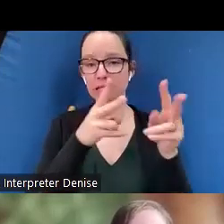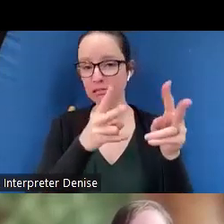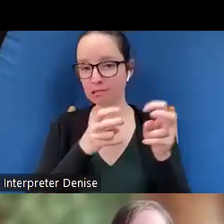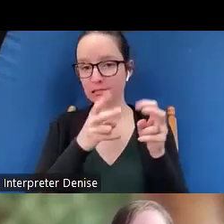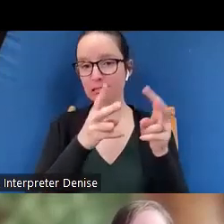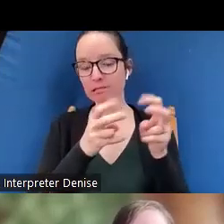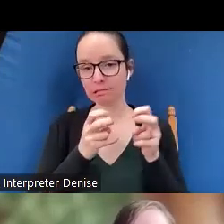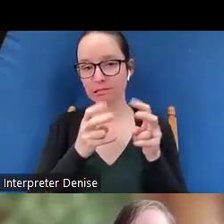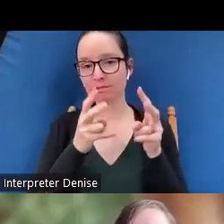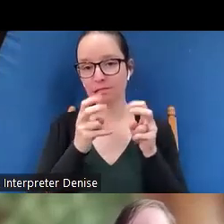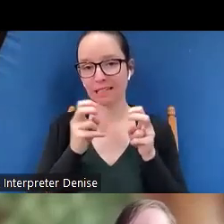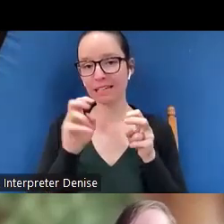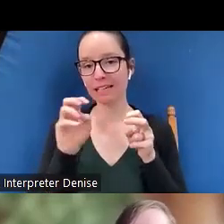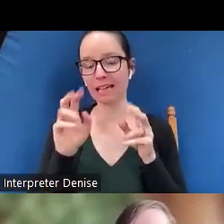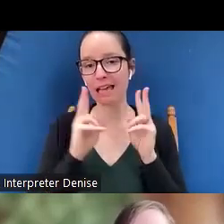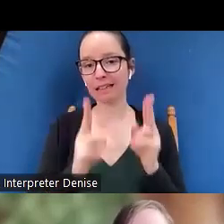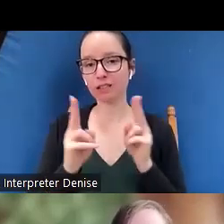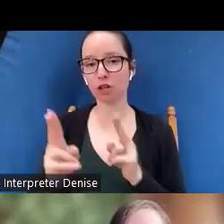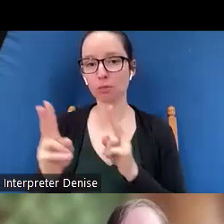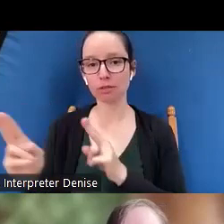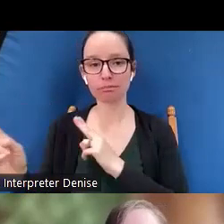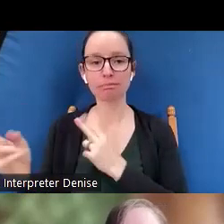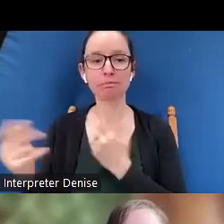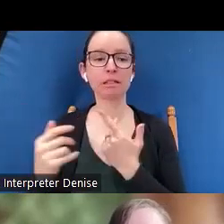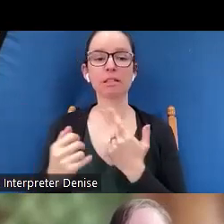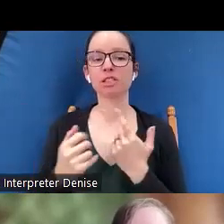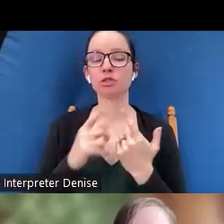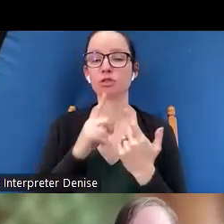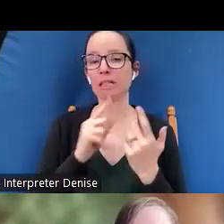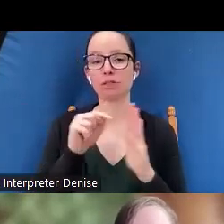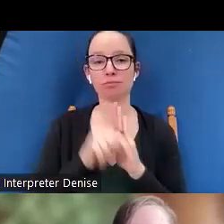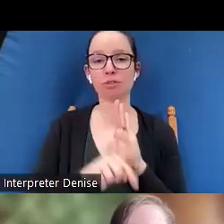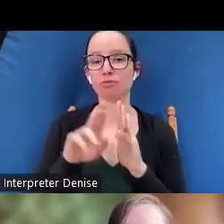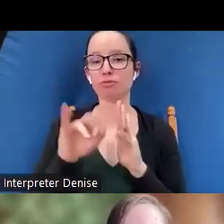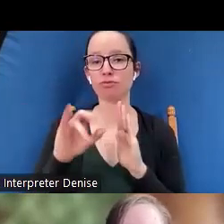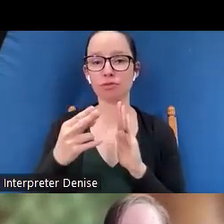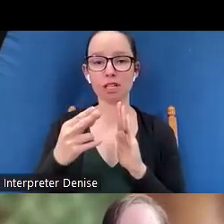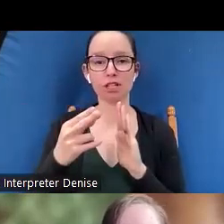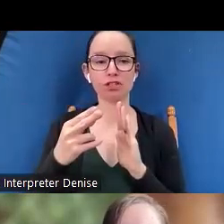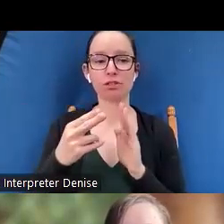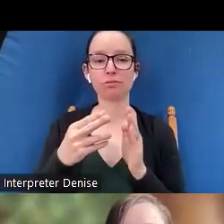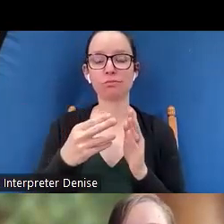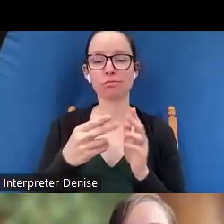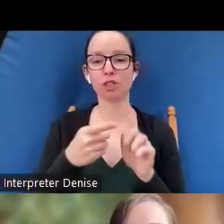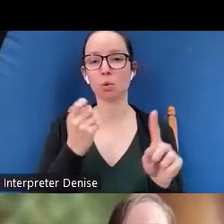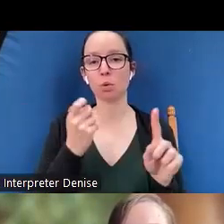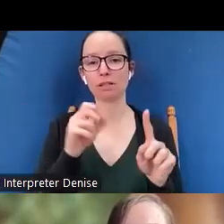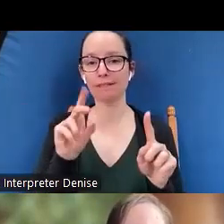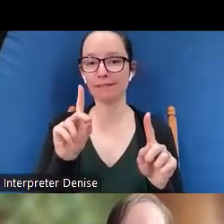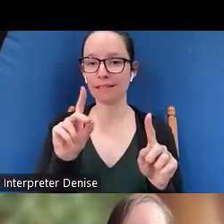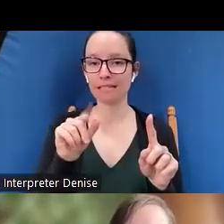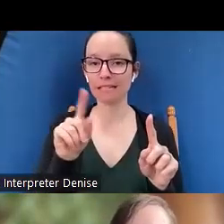So that's been a very, yeah, rich data source for us for sure. And then we also have some observational data.